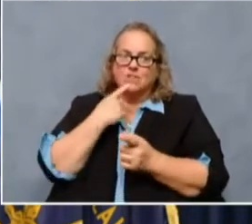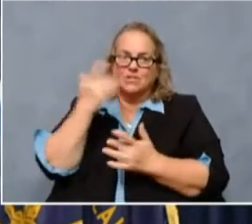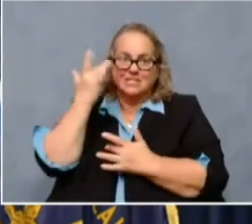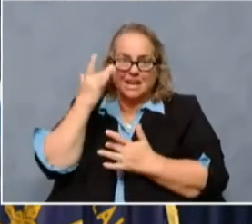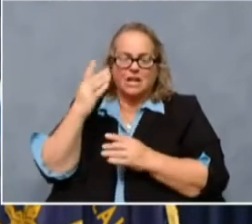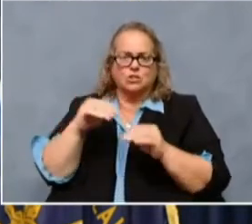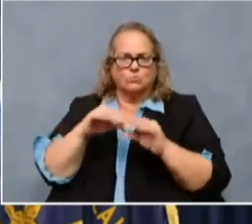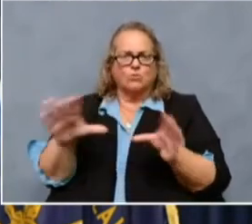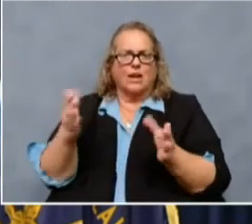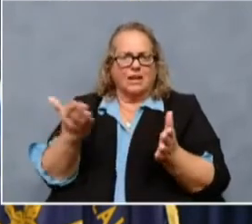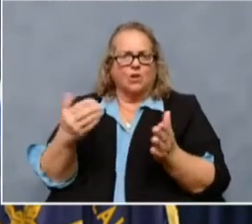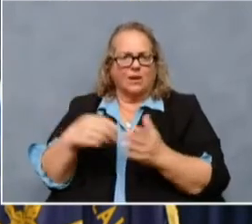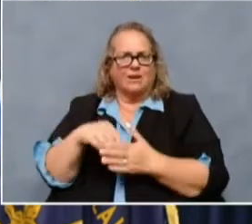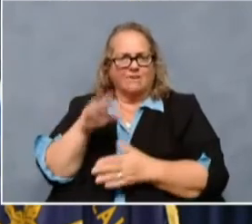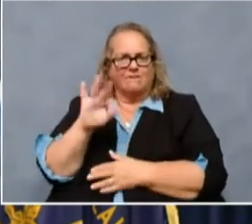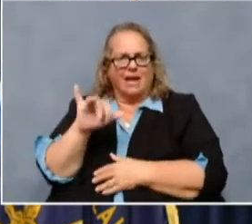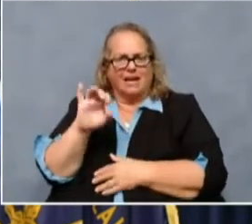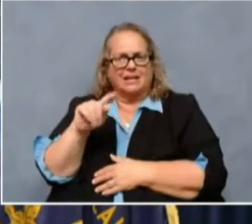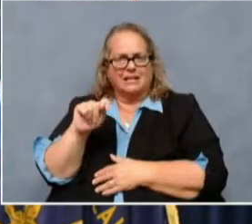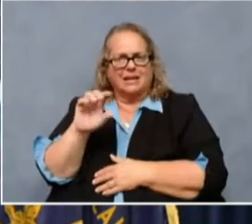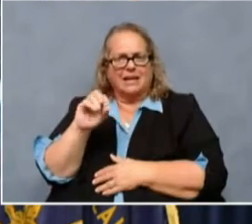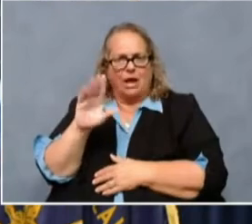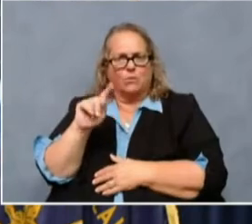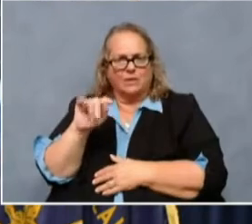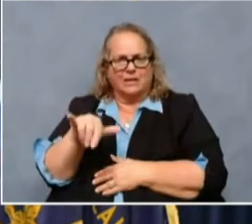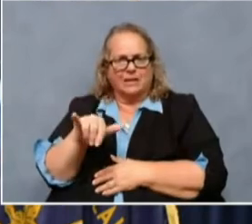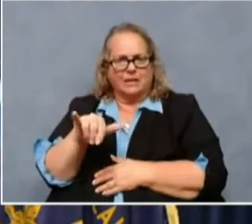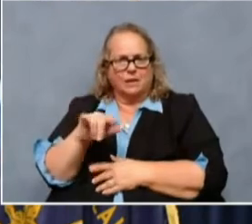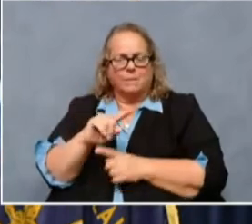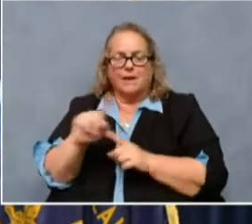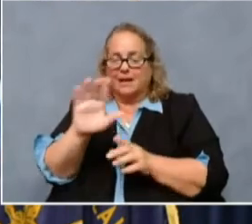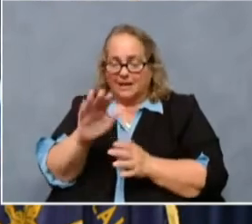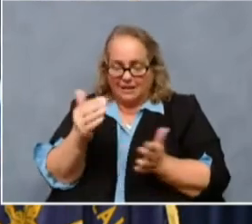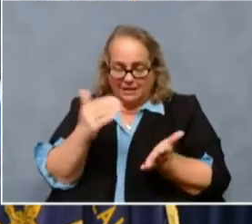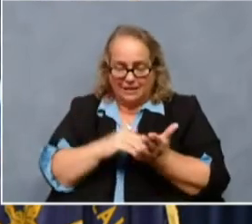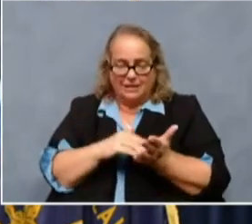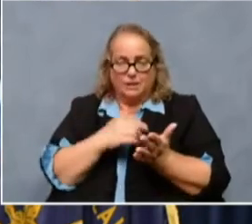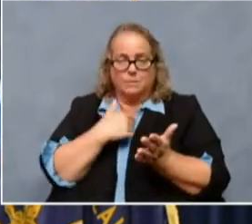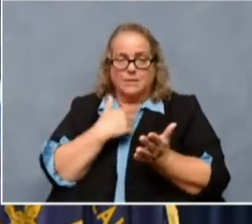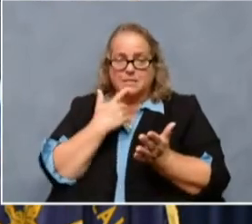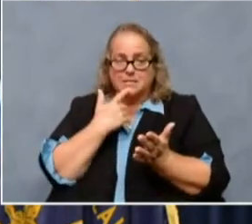County. Um, but again, let me say the folks that have worked to vaccinate